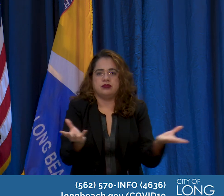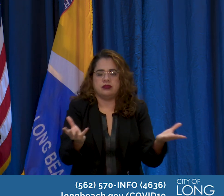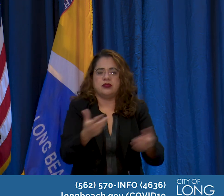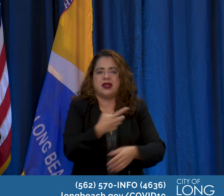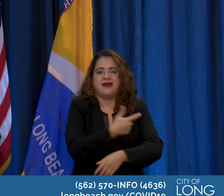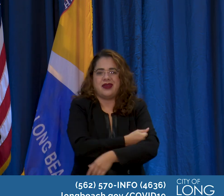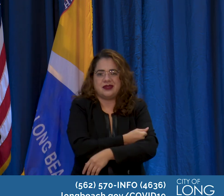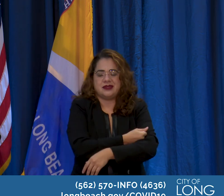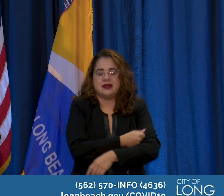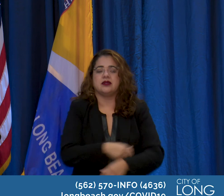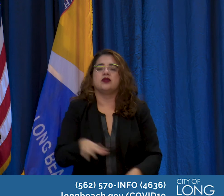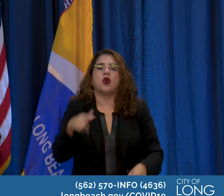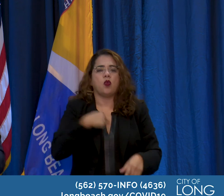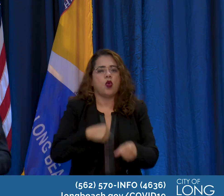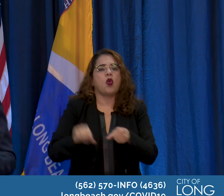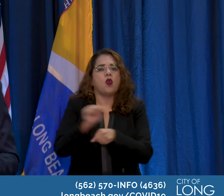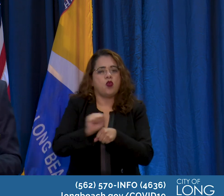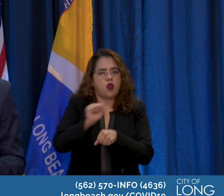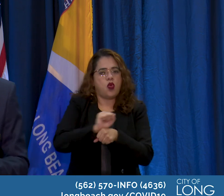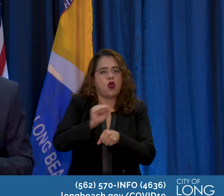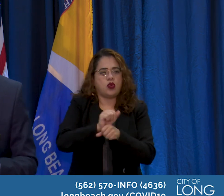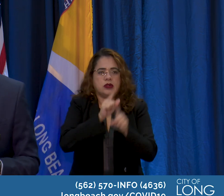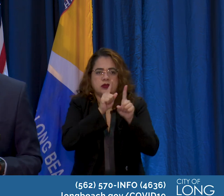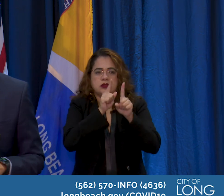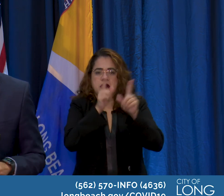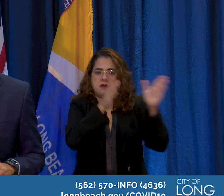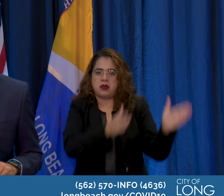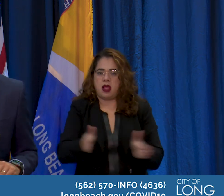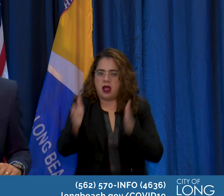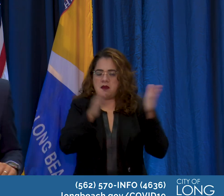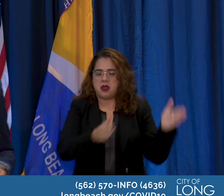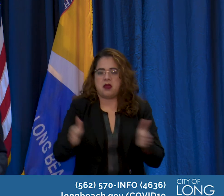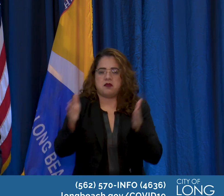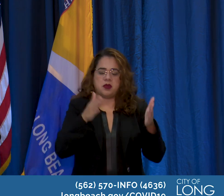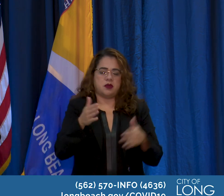that and so please just rest assured that your team is already working on how we would